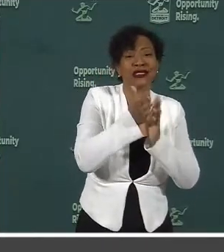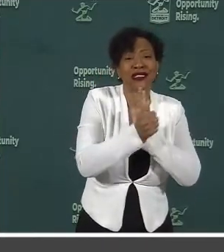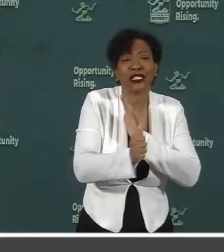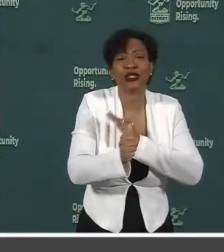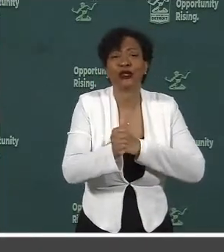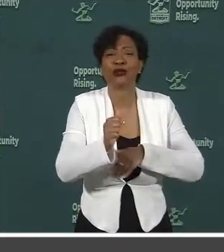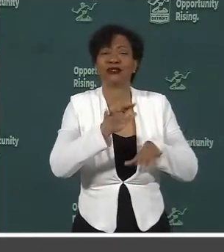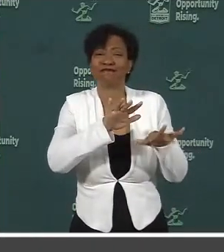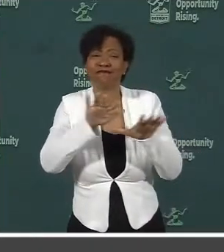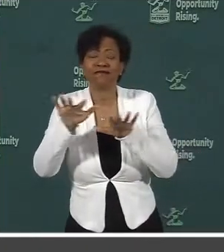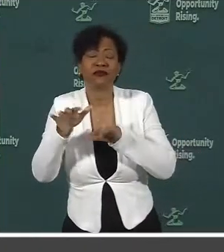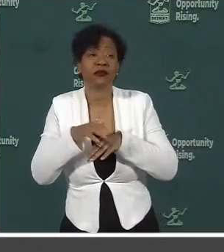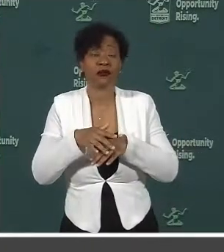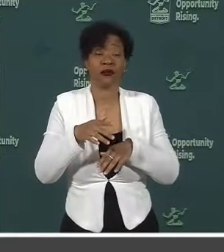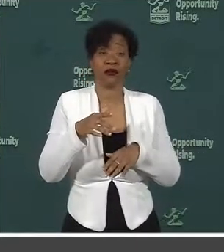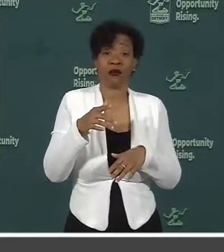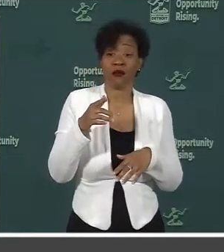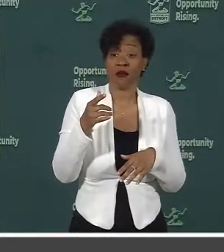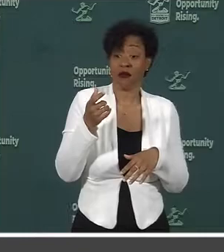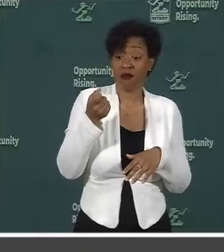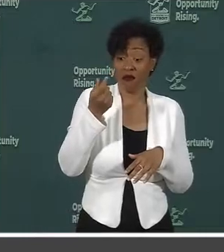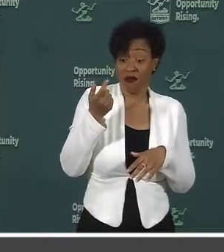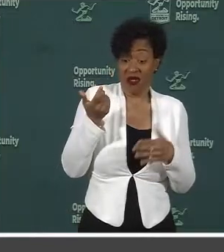CERTAIN PEOPLE WHO WOULD NEVER EVEN THINK TO COME INTO A